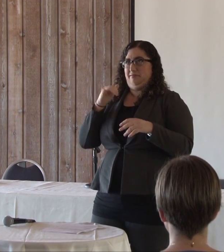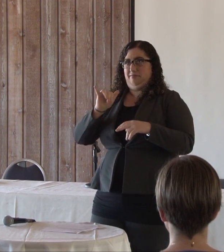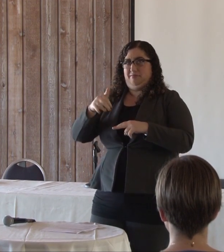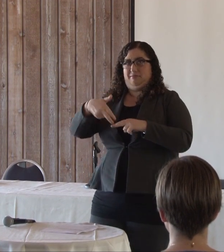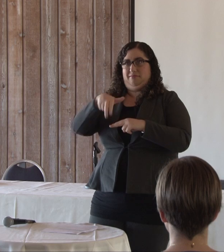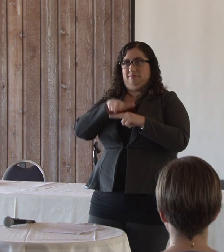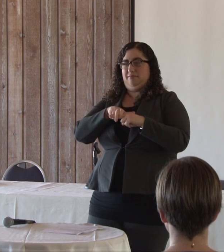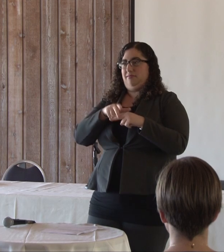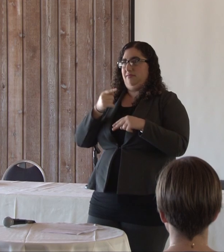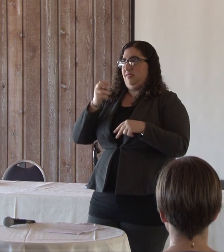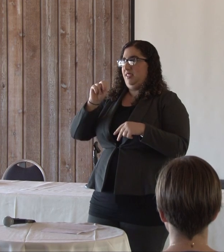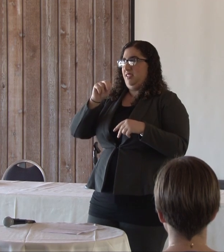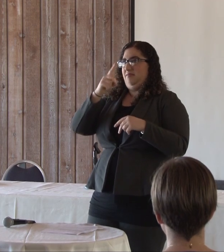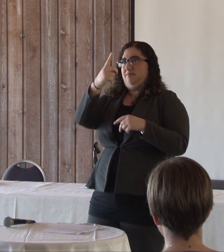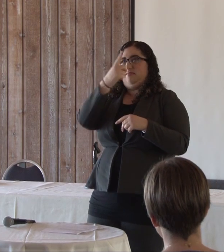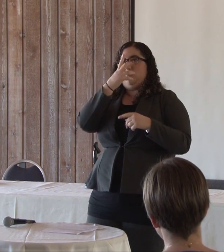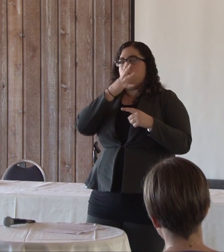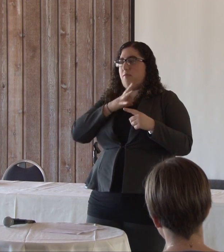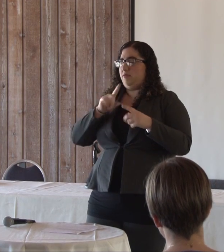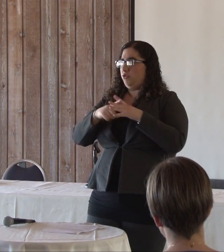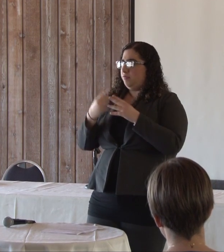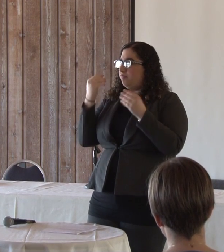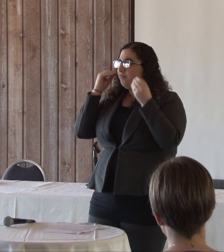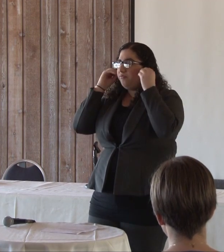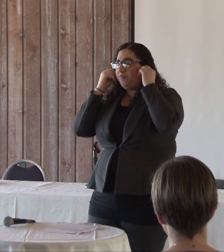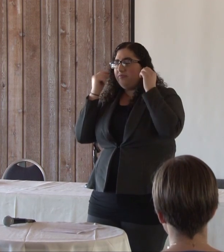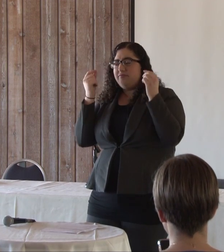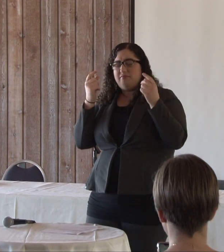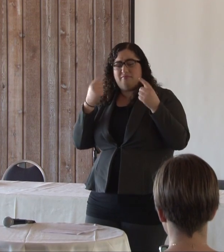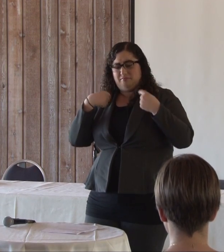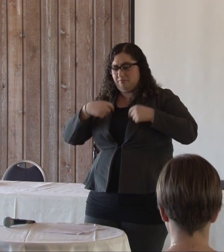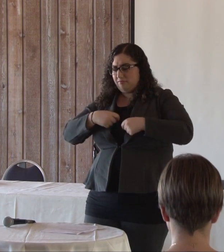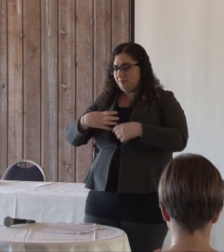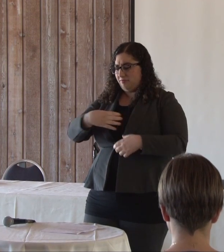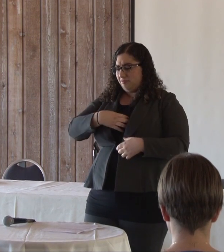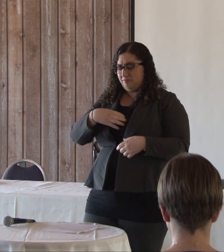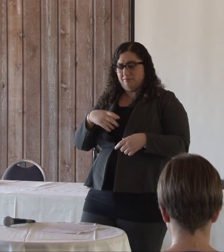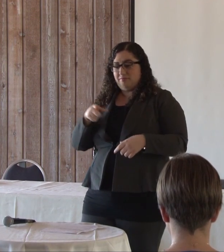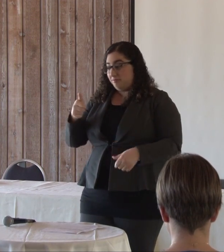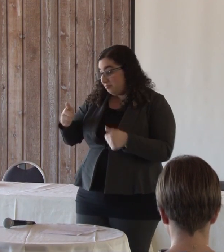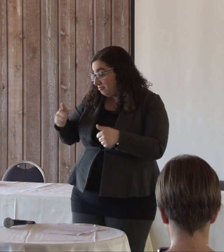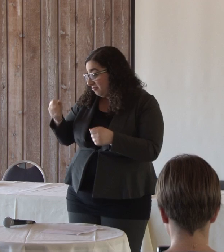And They put me in some type of box. I remember sitting in the box. And there